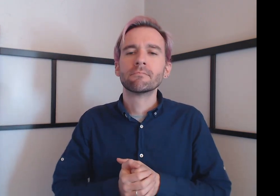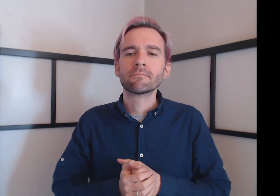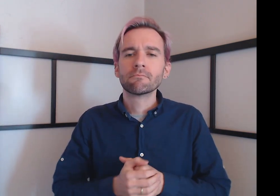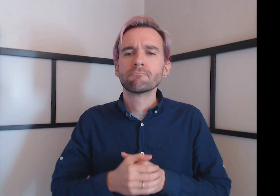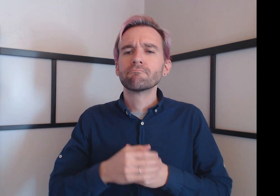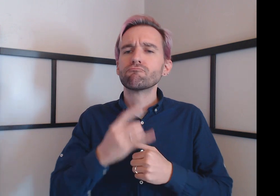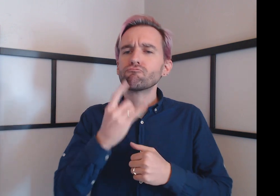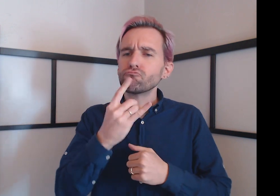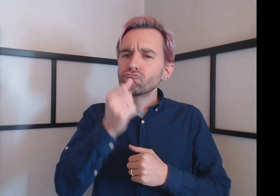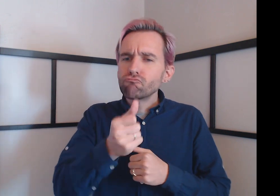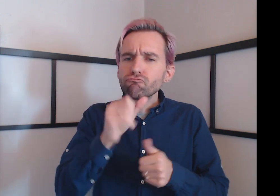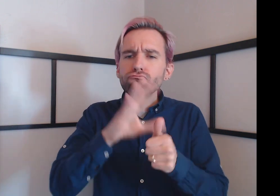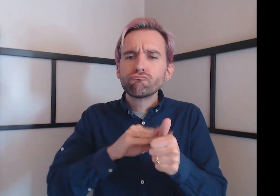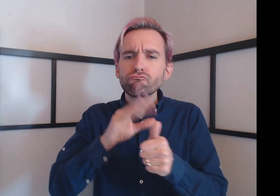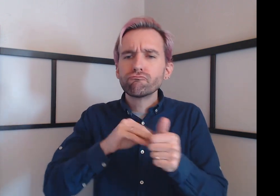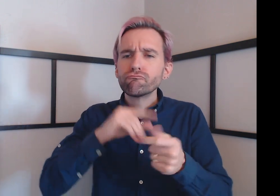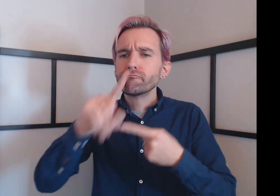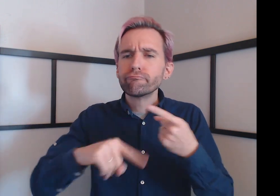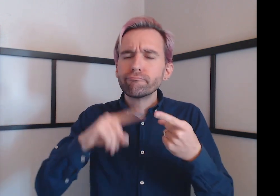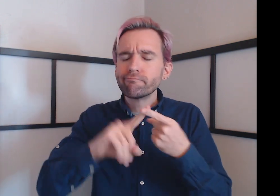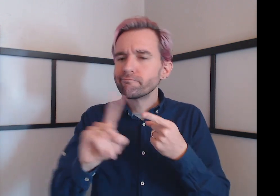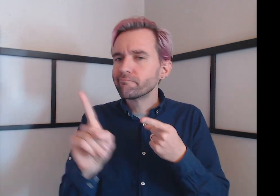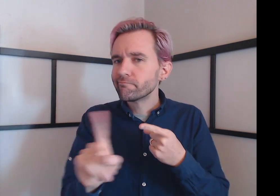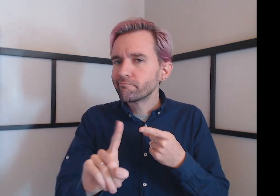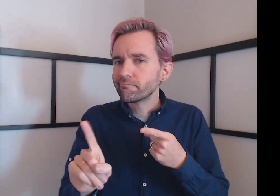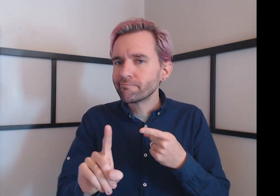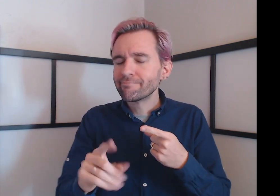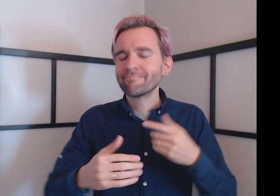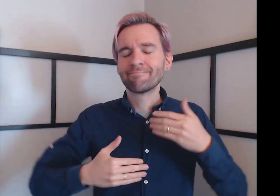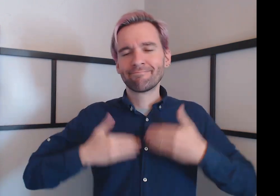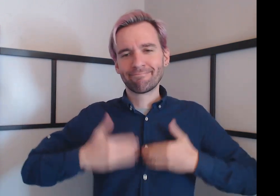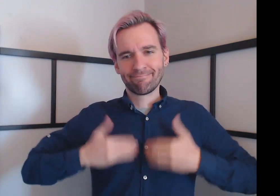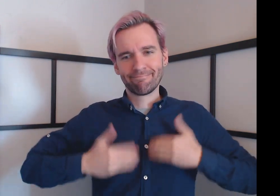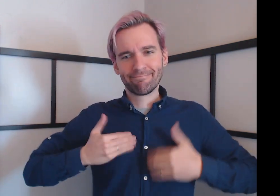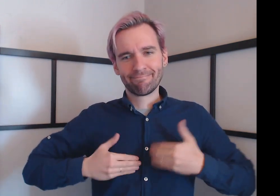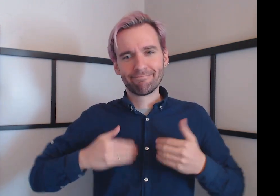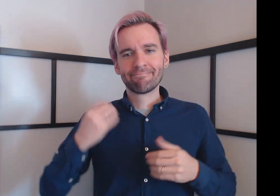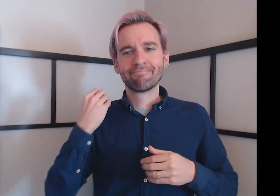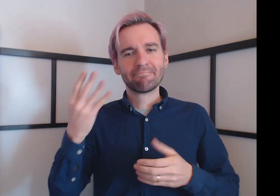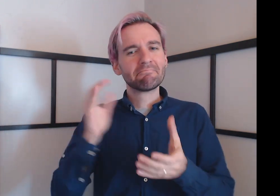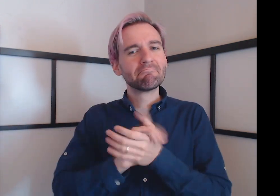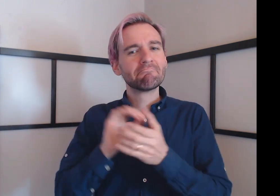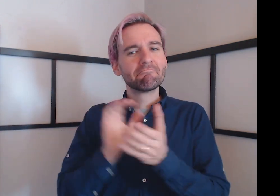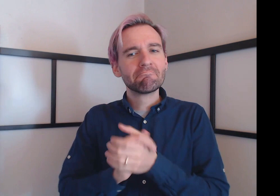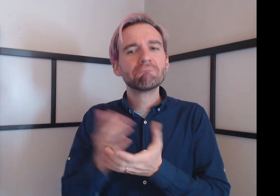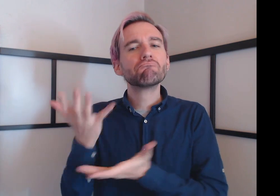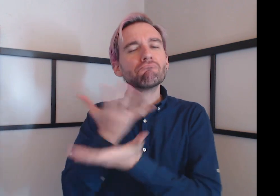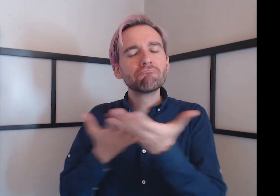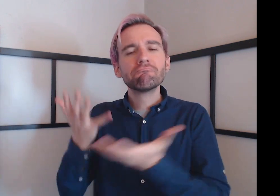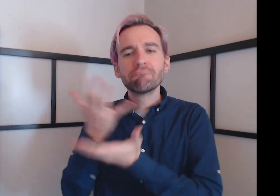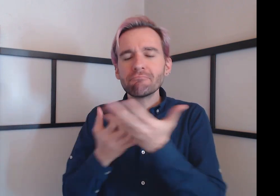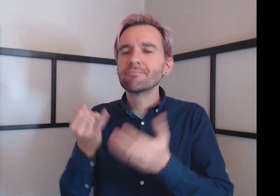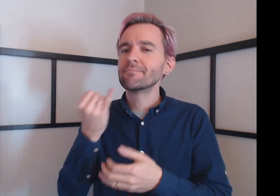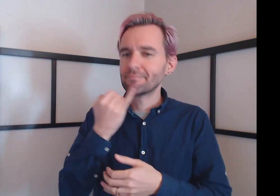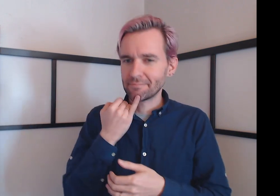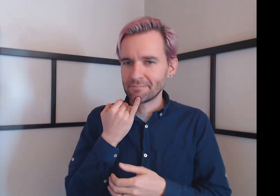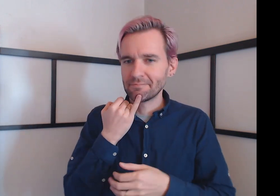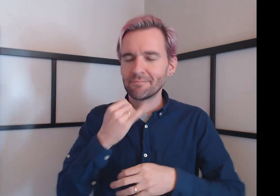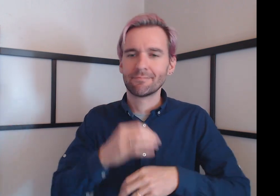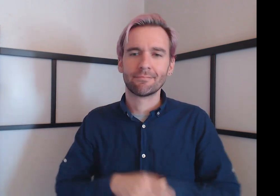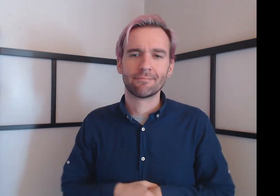Learning a new language is meant to be fun and allow you to make new friends.